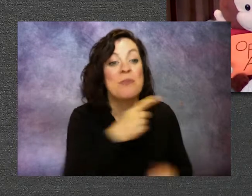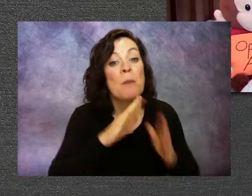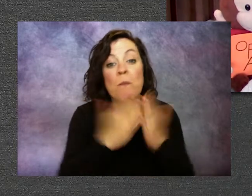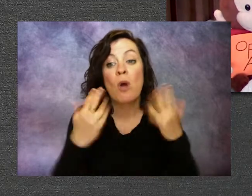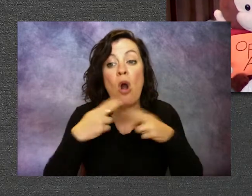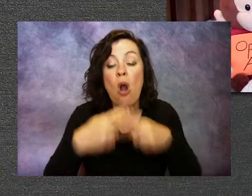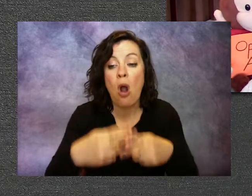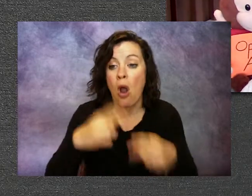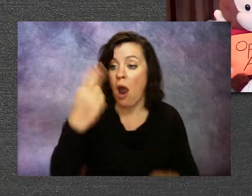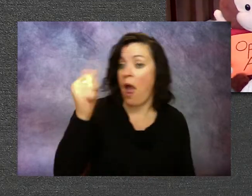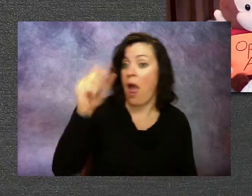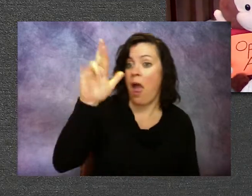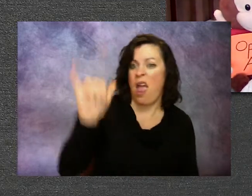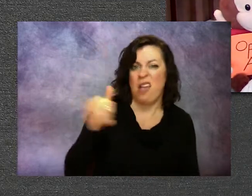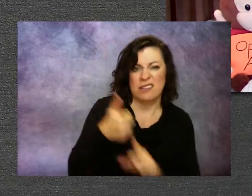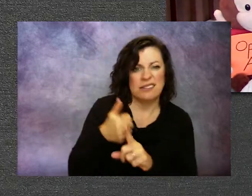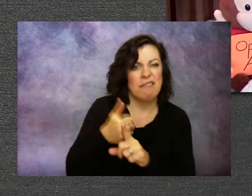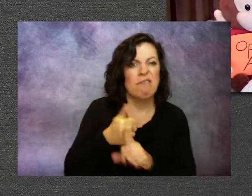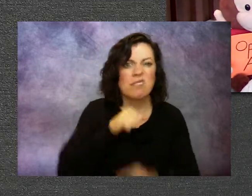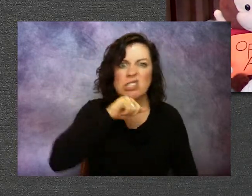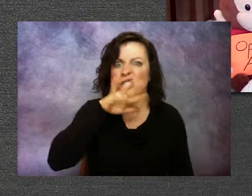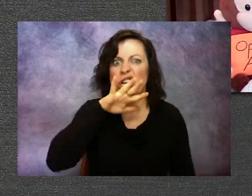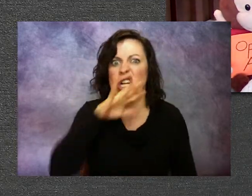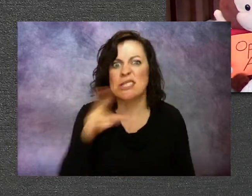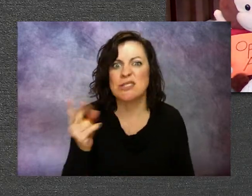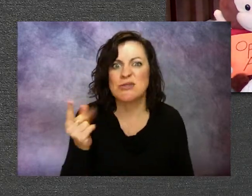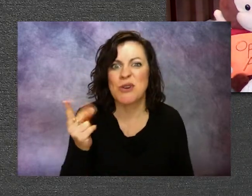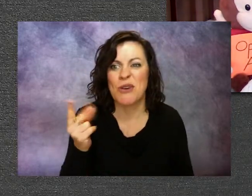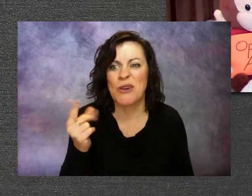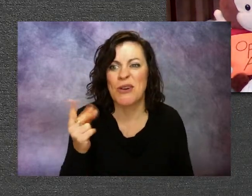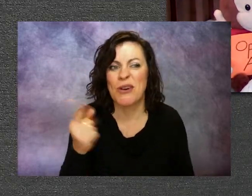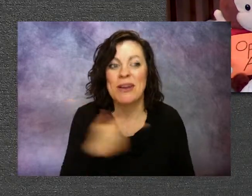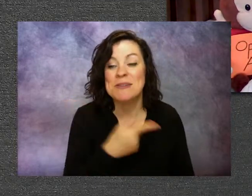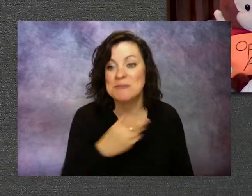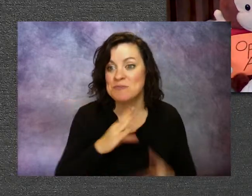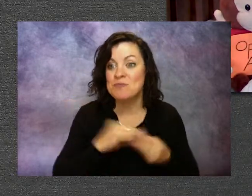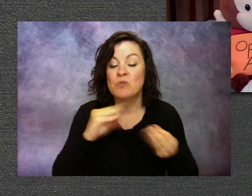and in this story, the opposite is clean and dirty.